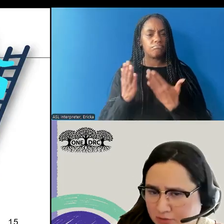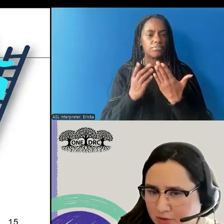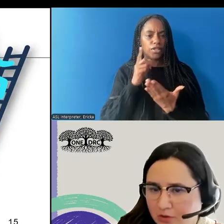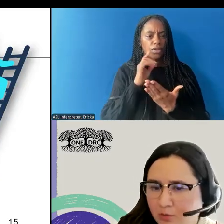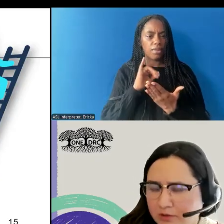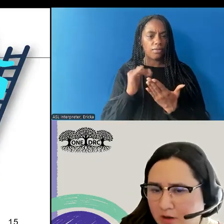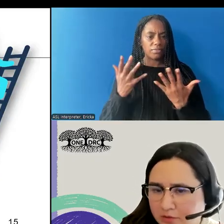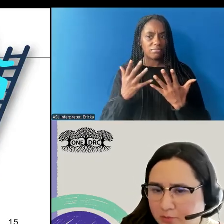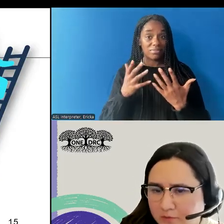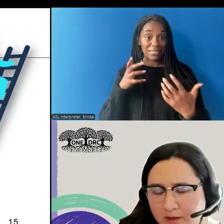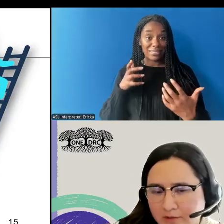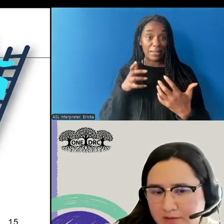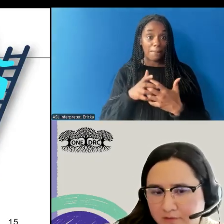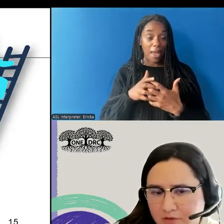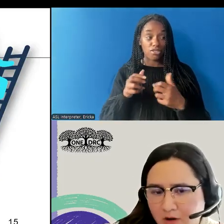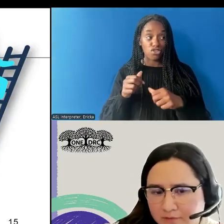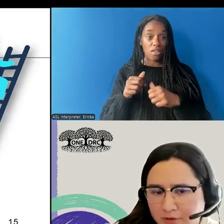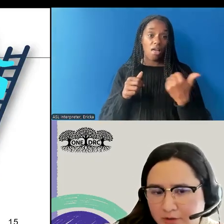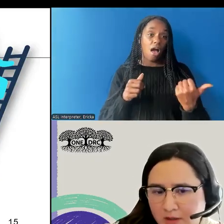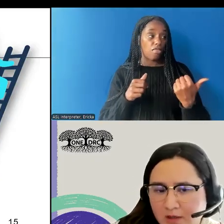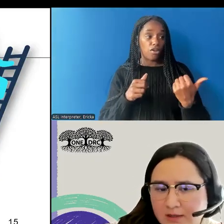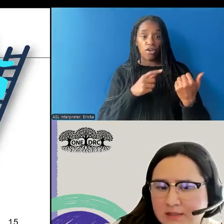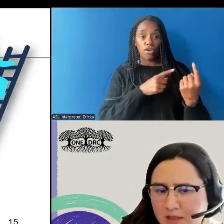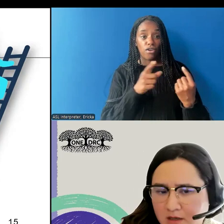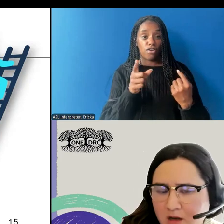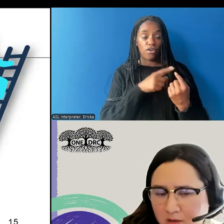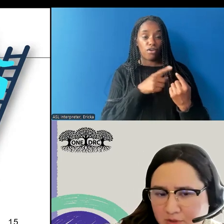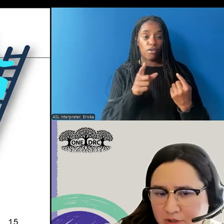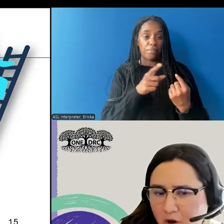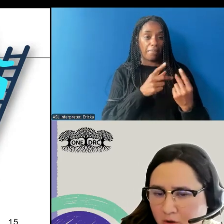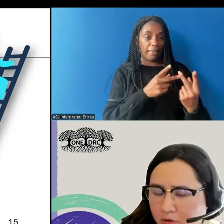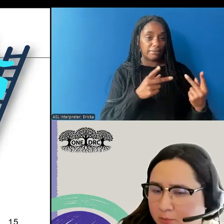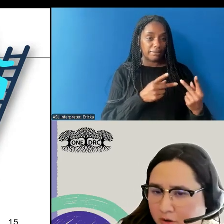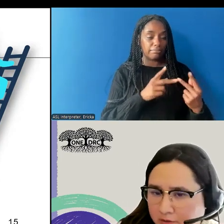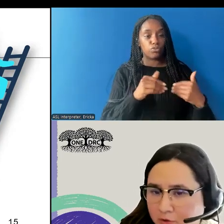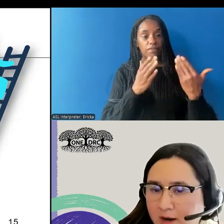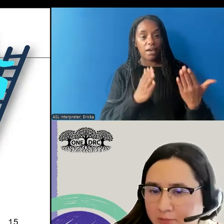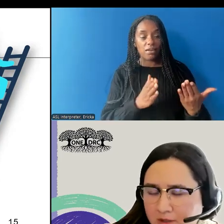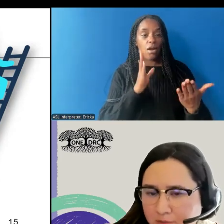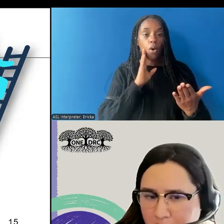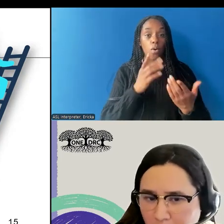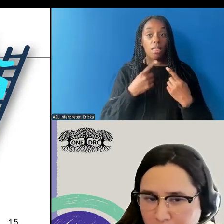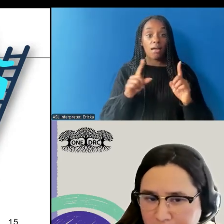You know what the other providers have to offer. Is it going to accomplish all or part of your IPP goals?